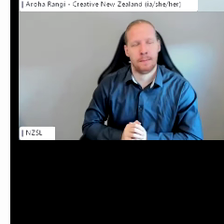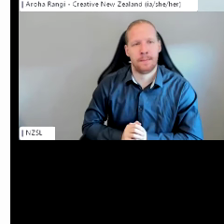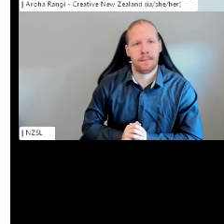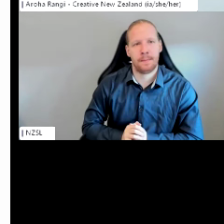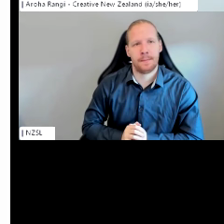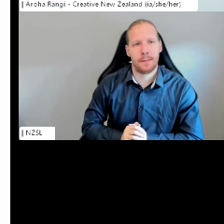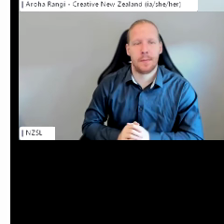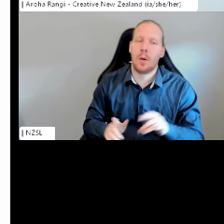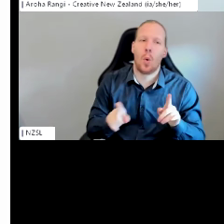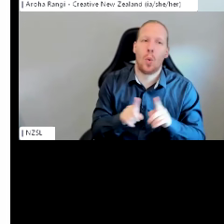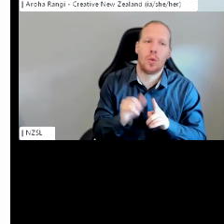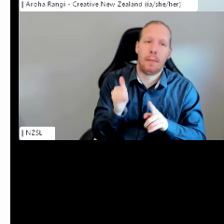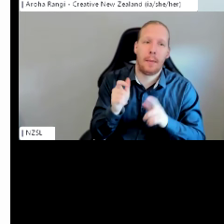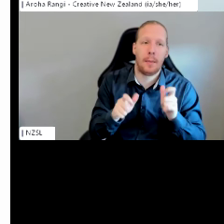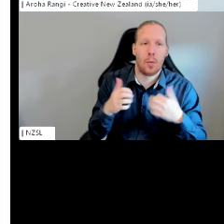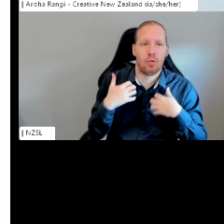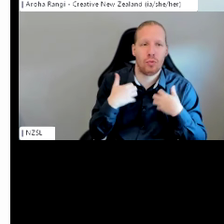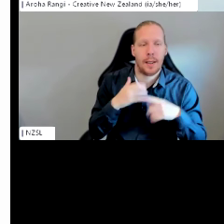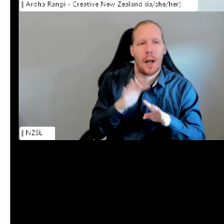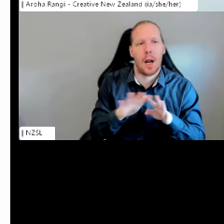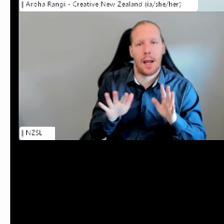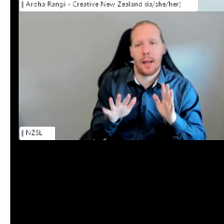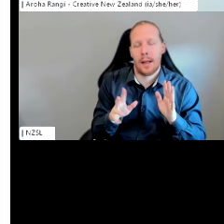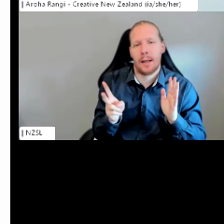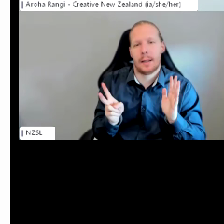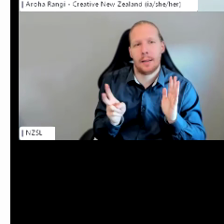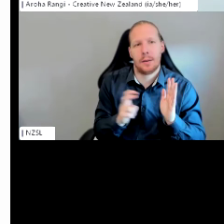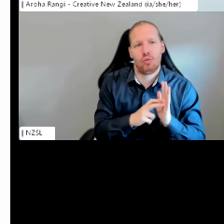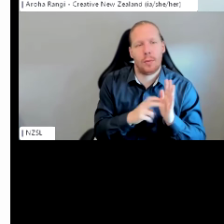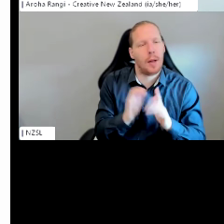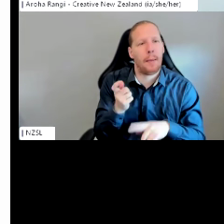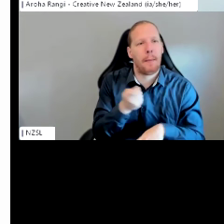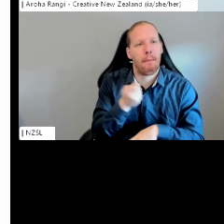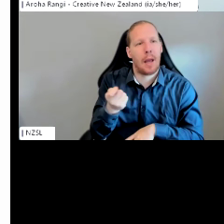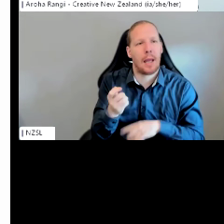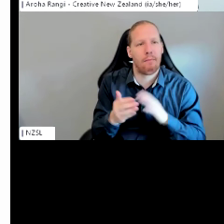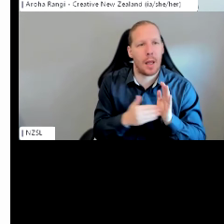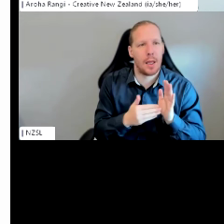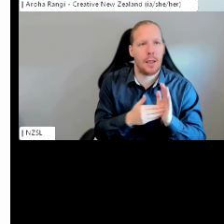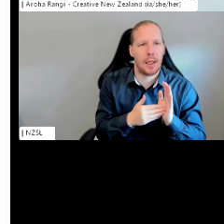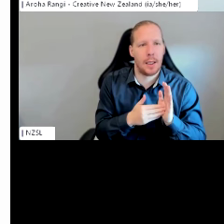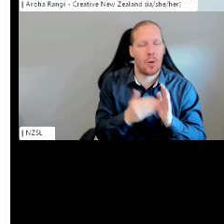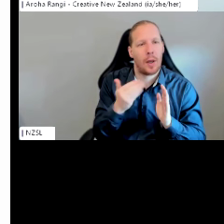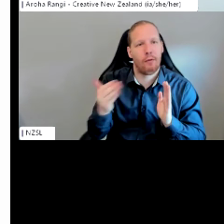like subscription uh in terms of like like paying monthly as opposed to you know big oneoff annual